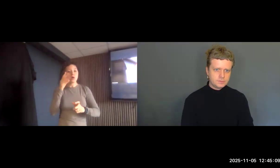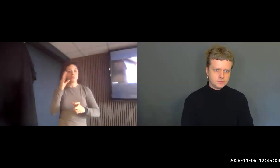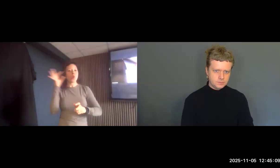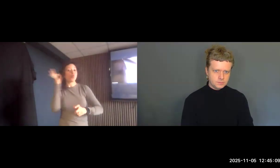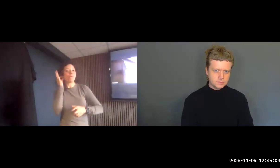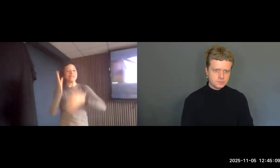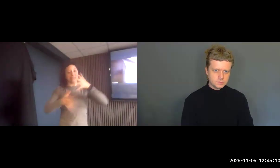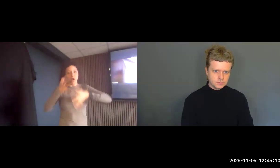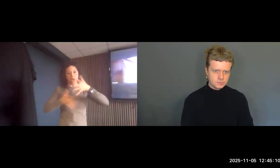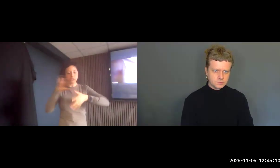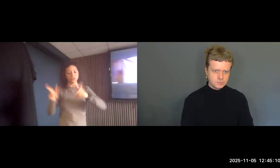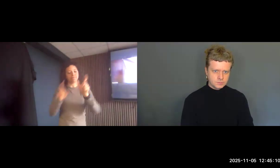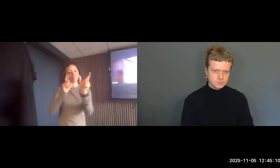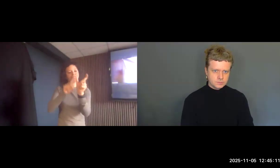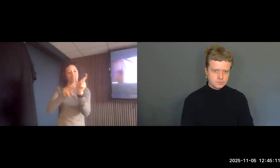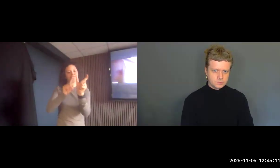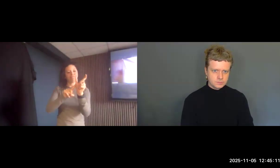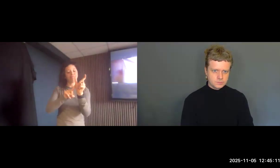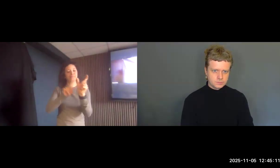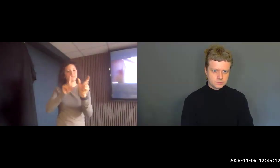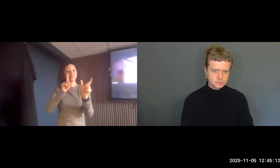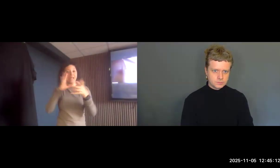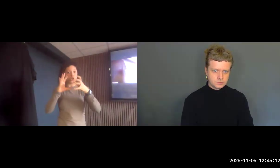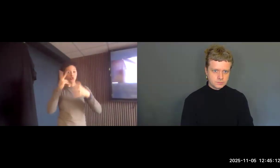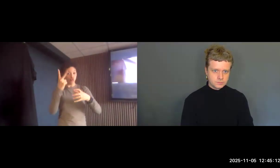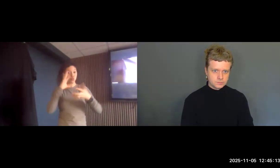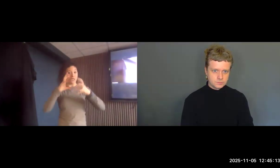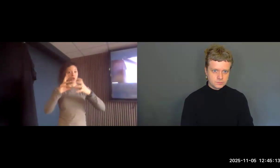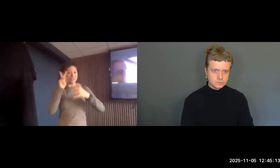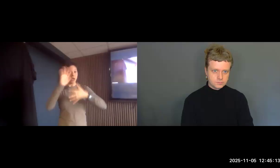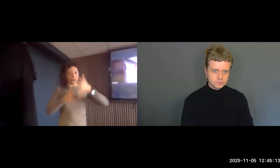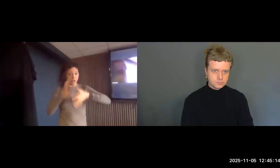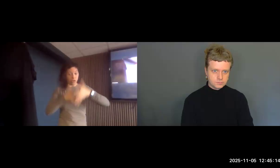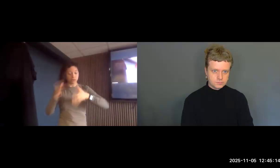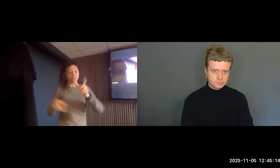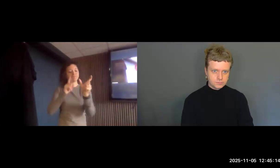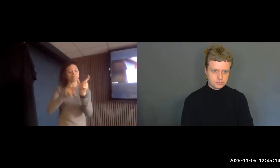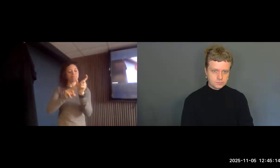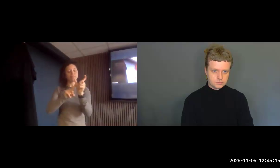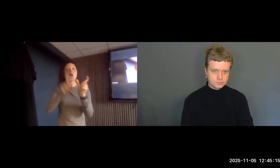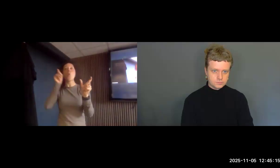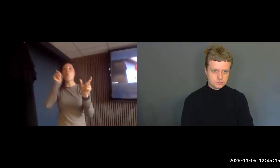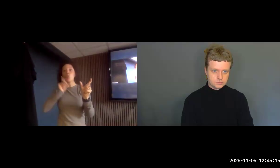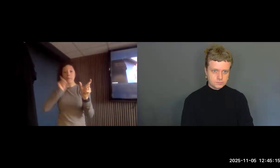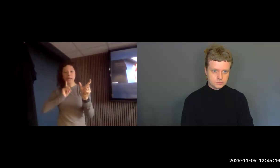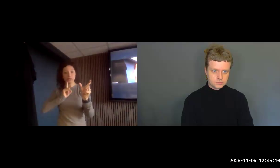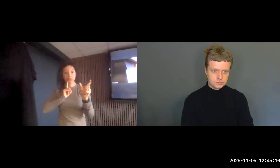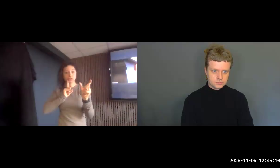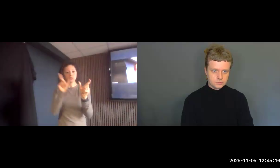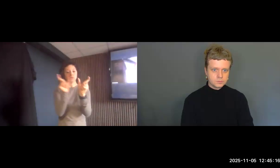And this was a compound. Of two female signs, so two KQSL signs.